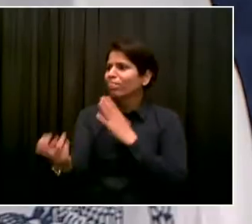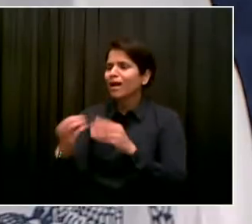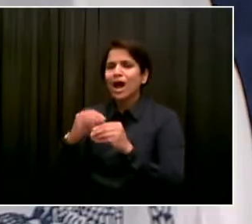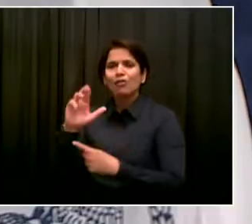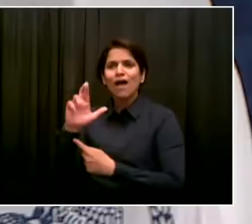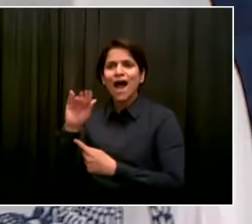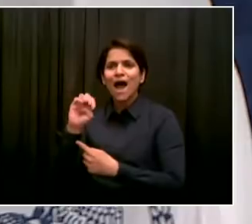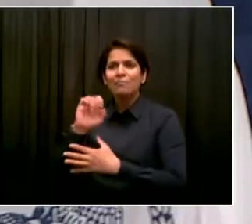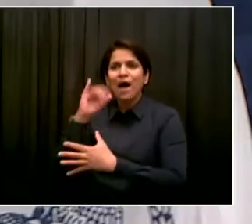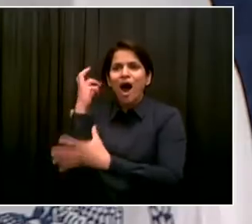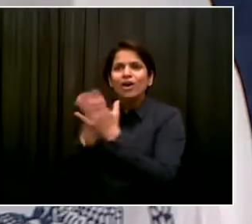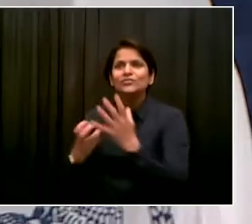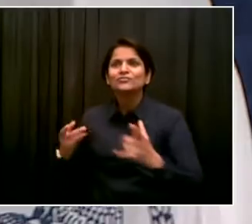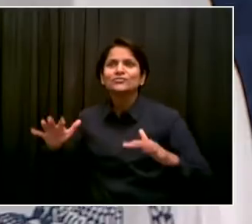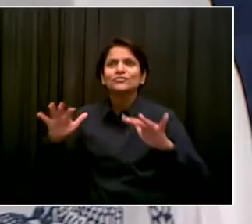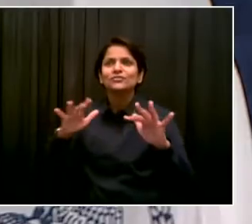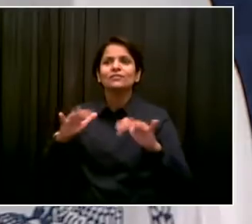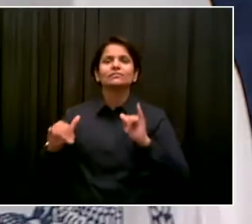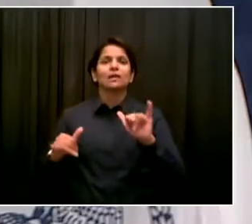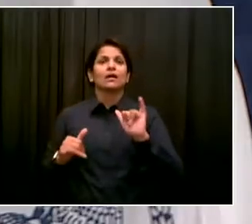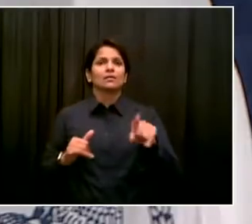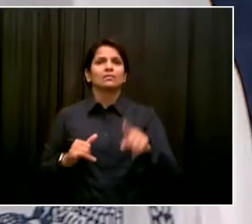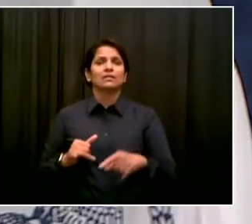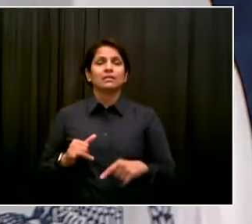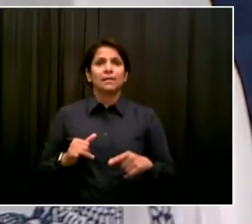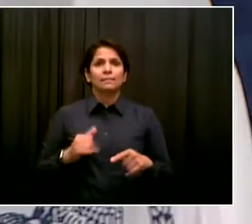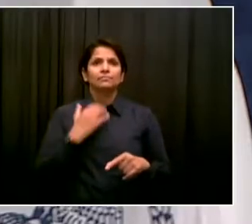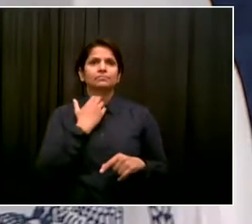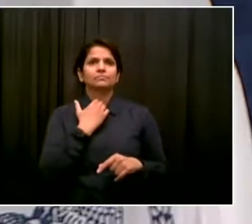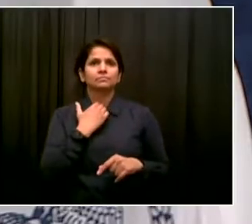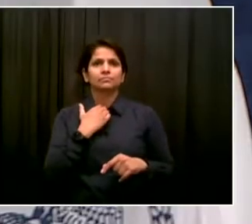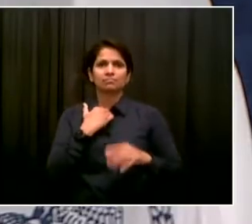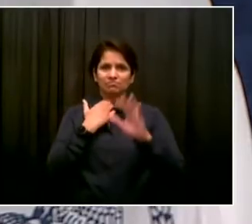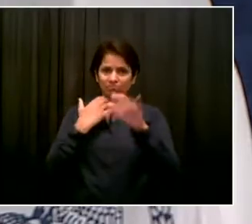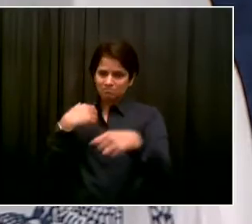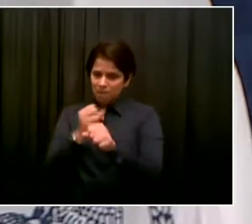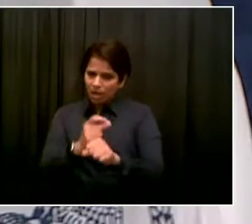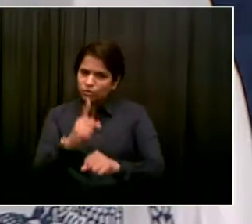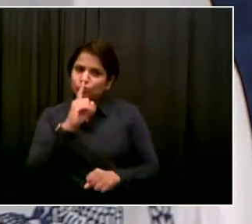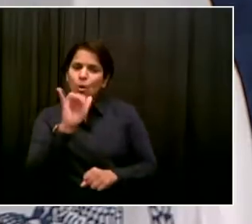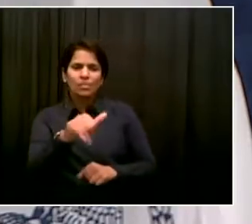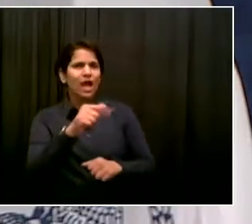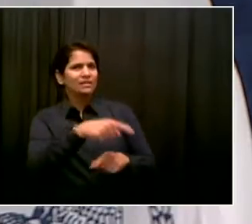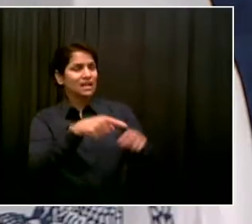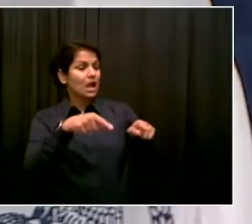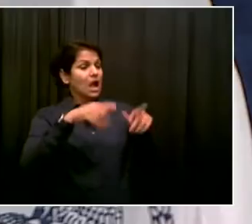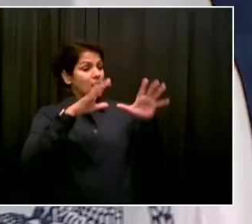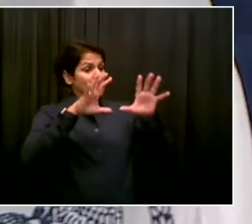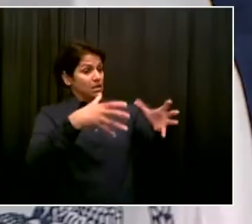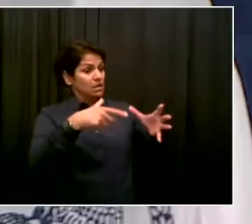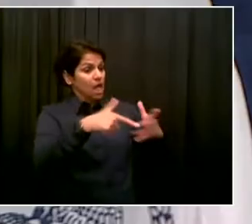EHARG INFM RO COMMUNITY LEADERS THERE IS A REAL FOCUS ON TRYING TO GET THERE EARLY AND INTERVENE IN